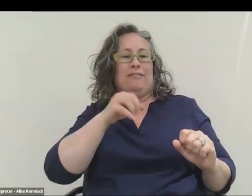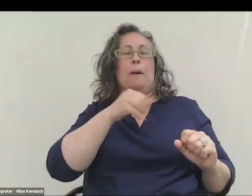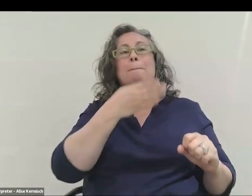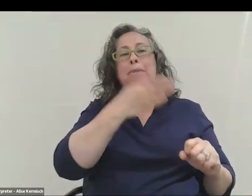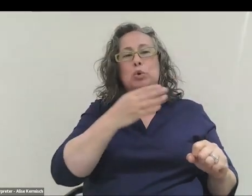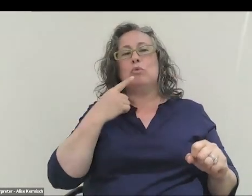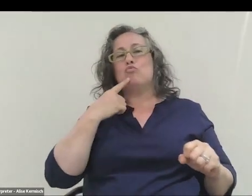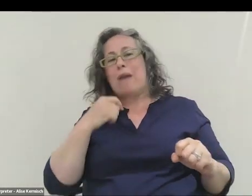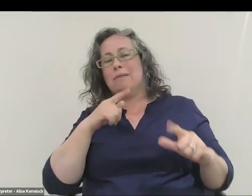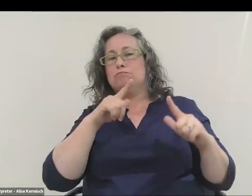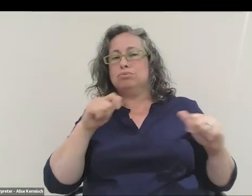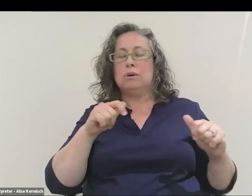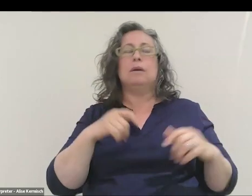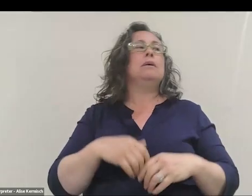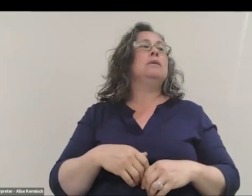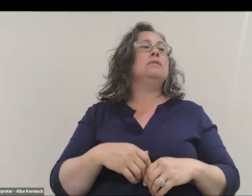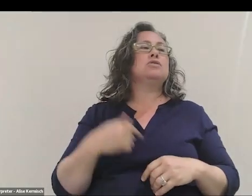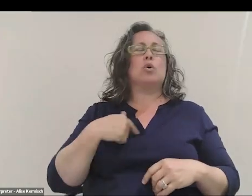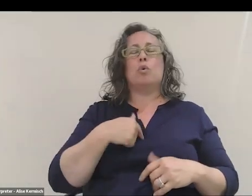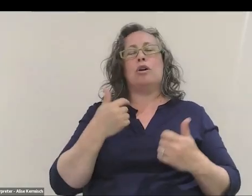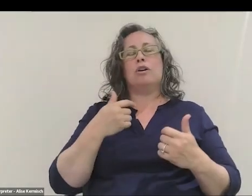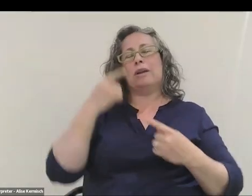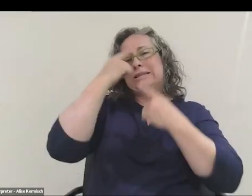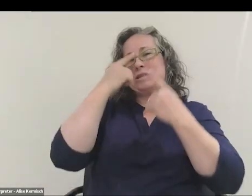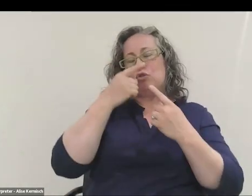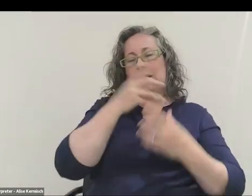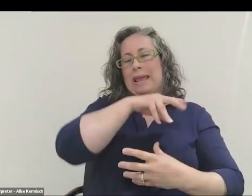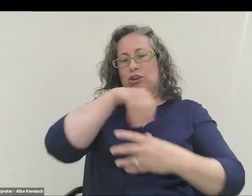We're trying to integrate, so we're thinking about integrating color into the LightSound device